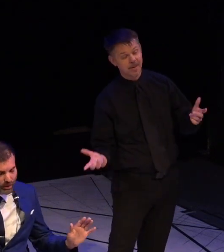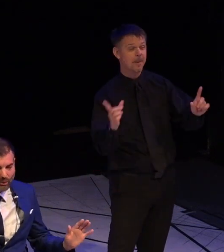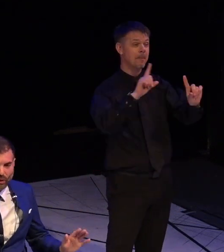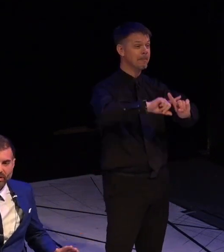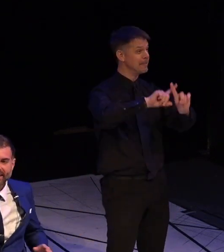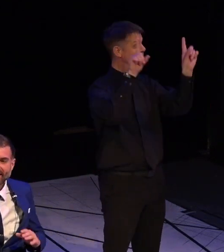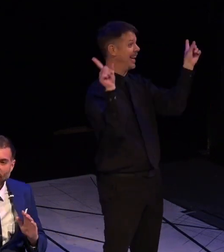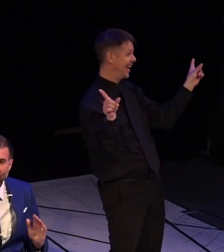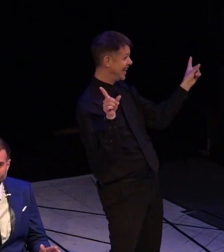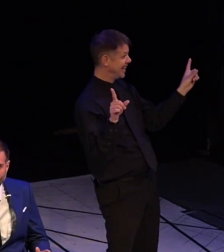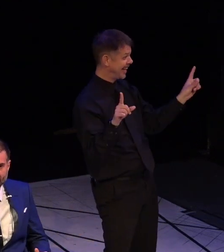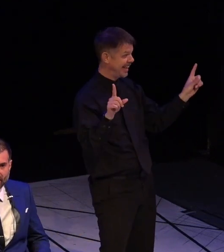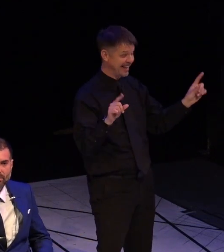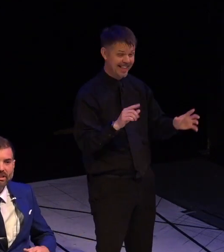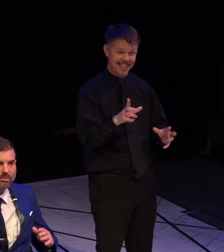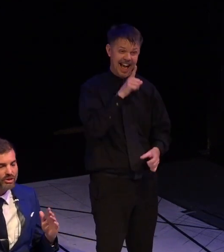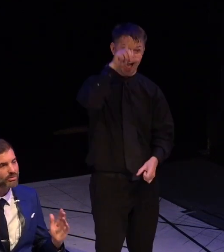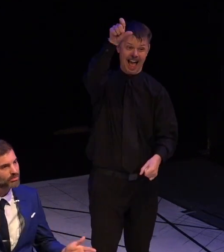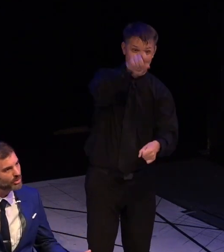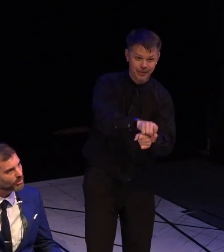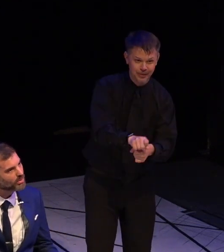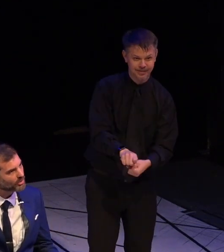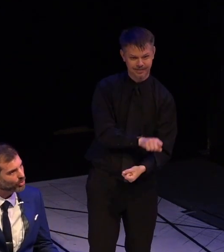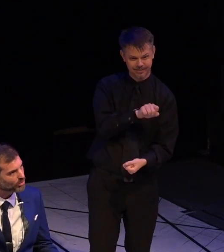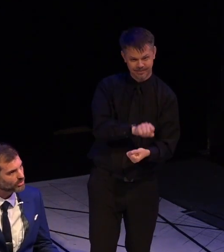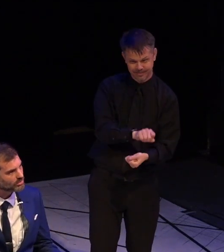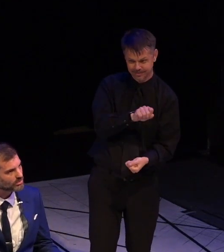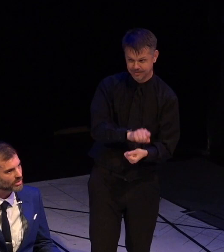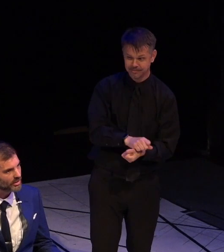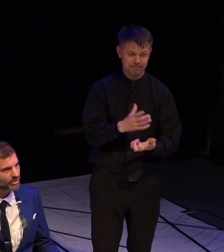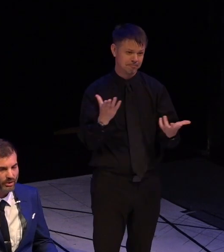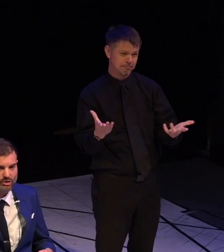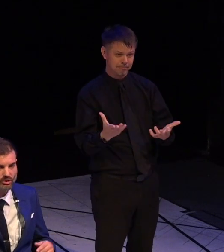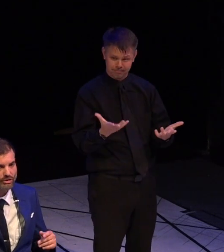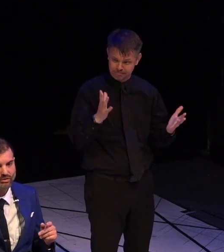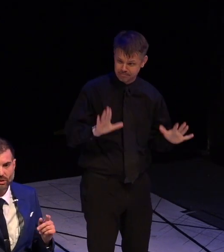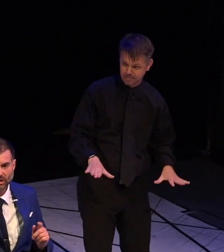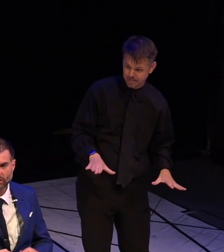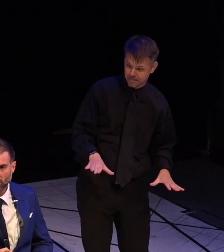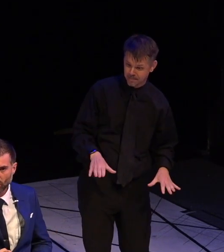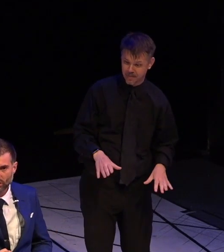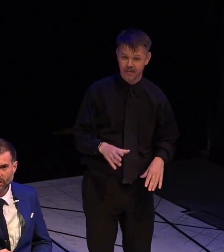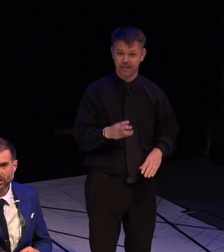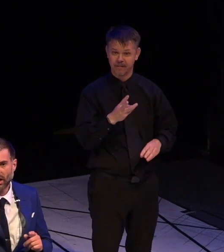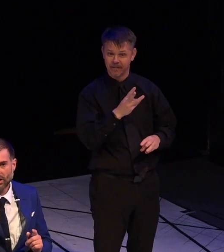But when we get down to the act, it becomes a bit normal, right, so there's just a few sets of pulleys,